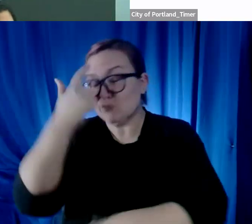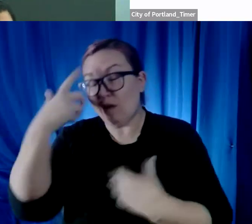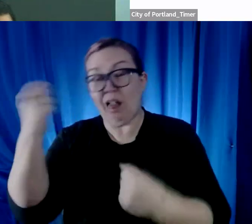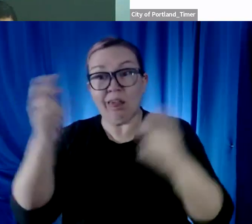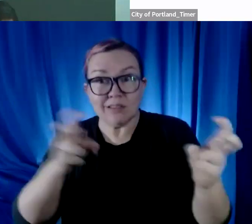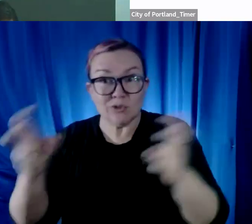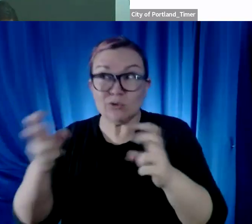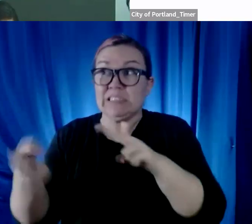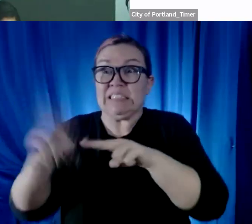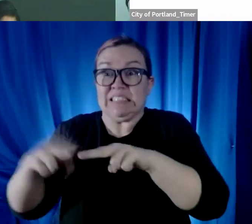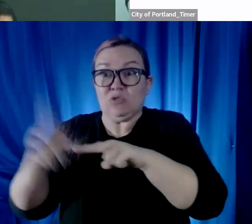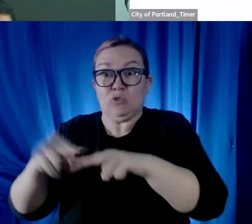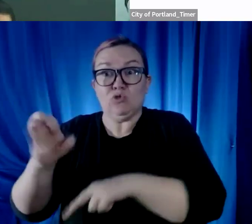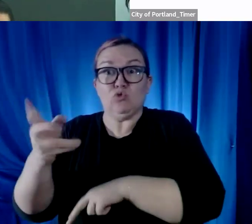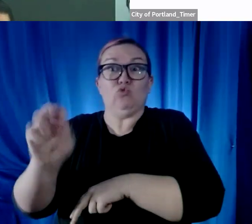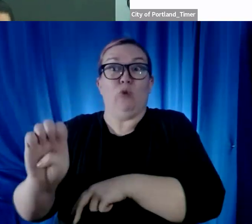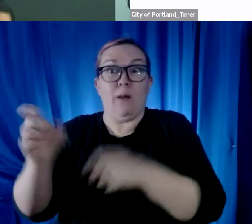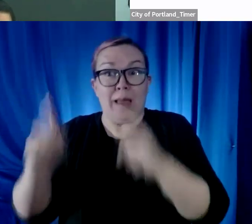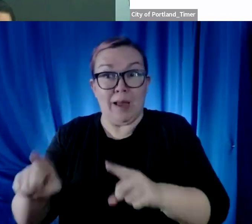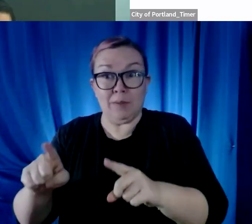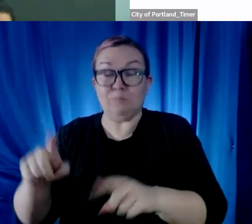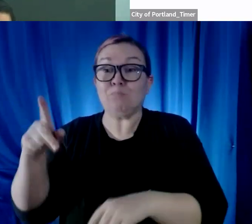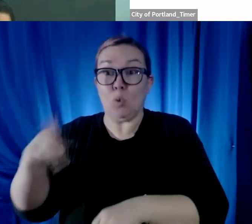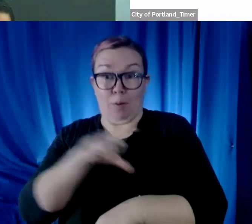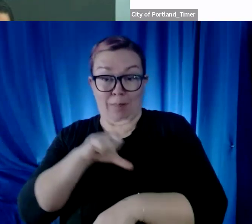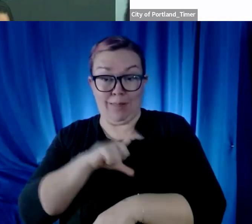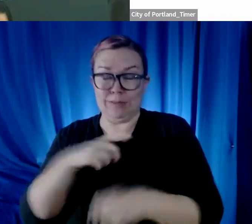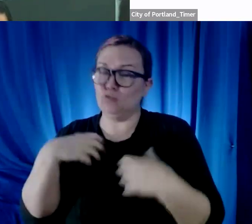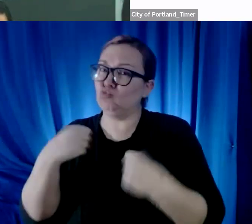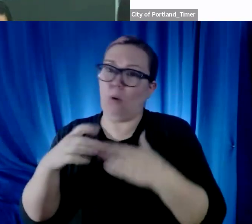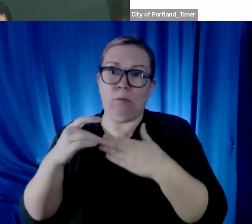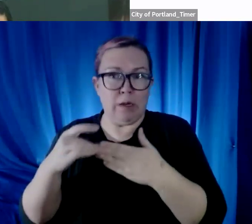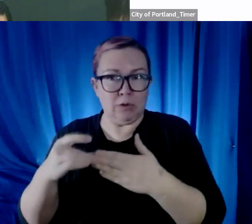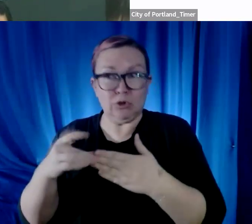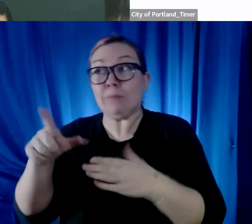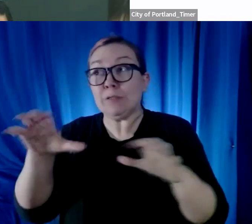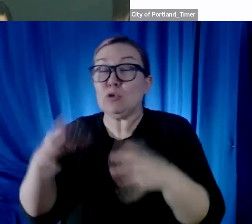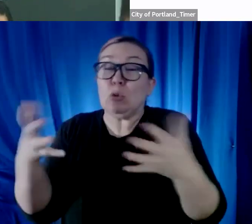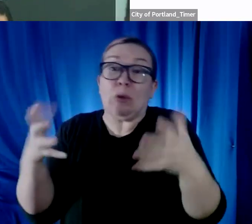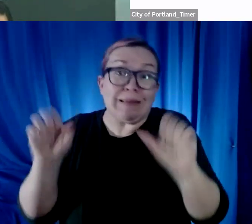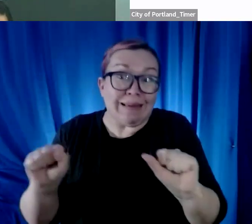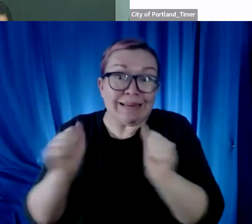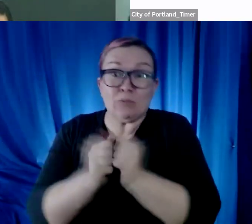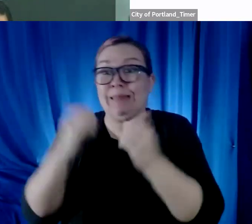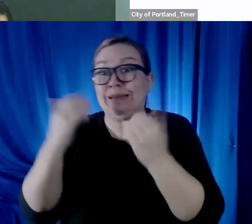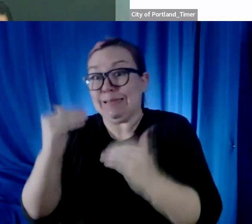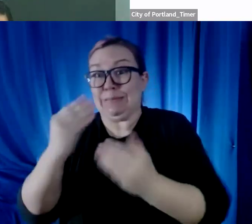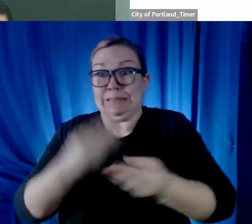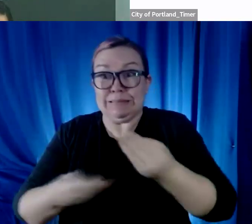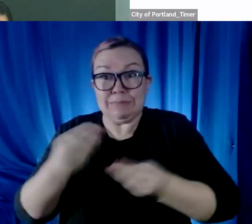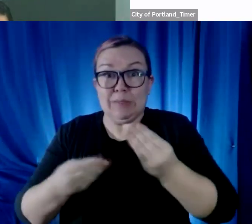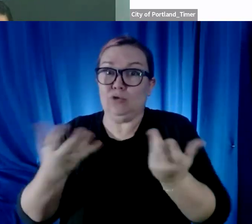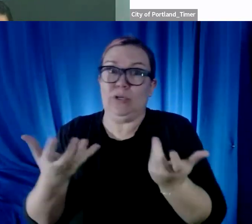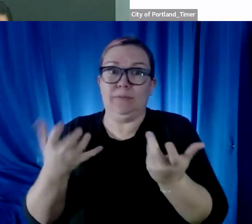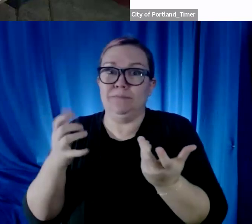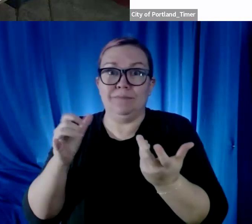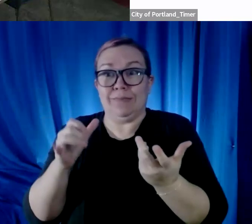Portland Police, under the strong leadership of Chief Dade, have done what they can on a limited budget That's the lowest of all major cities.